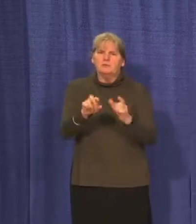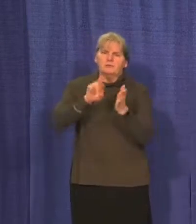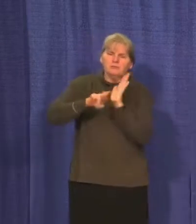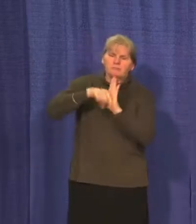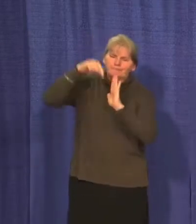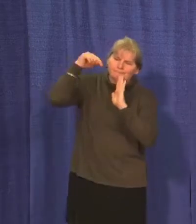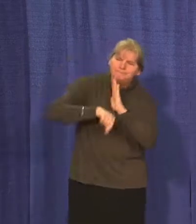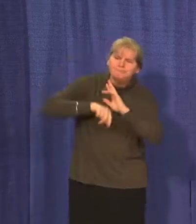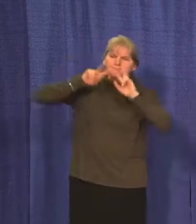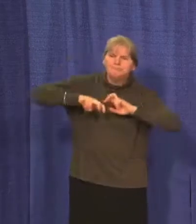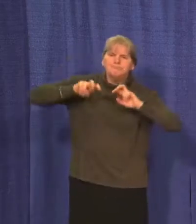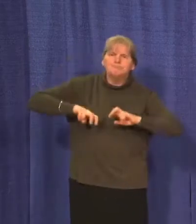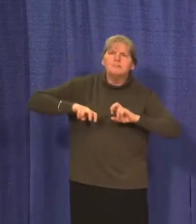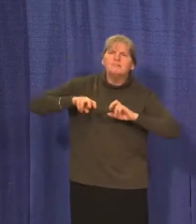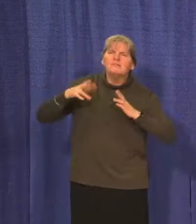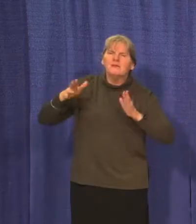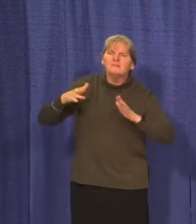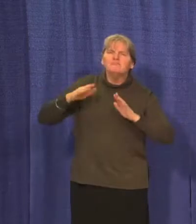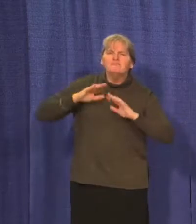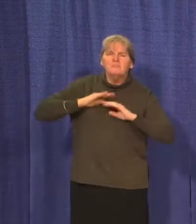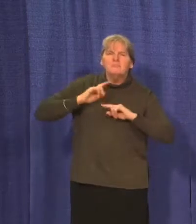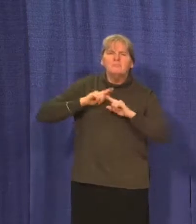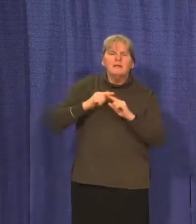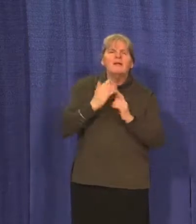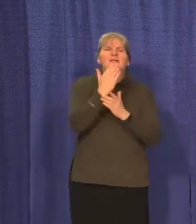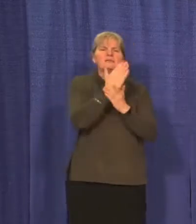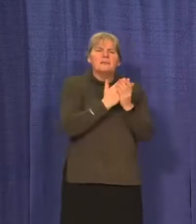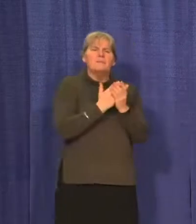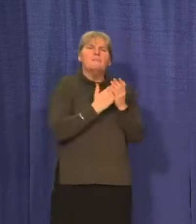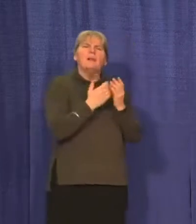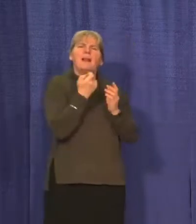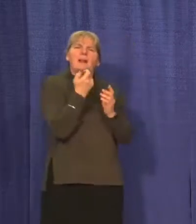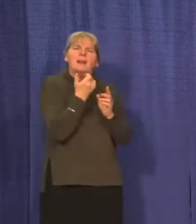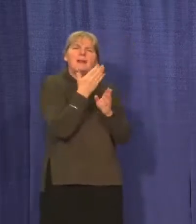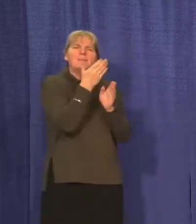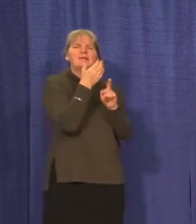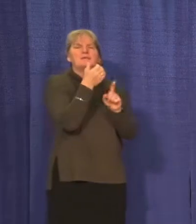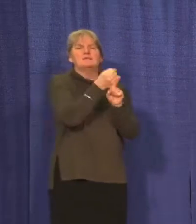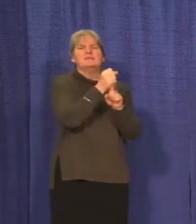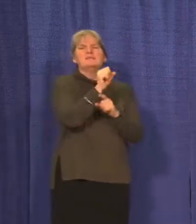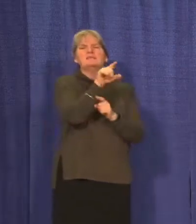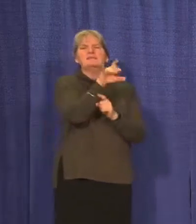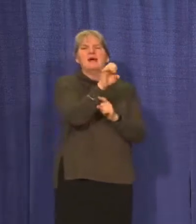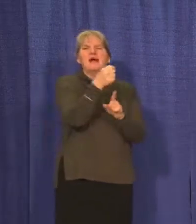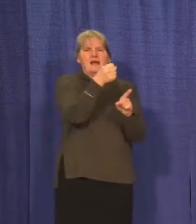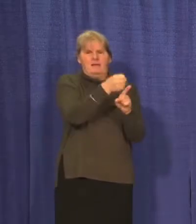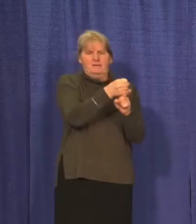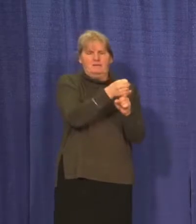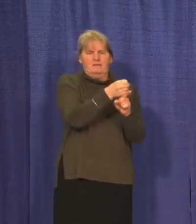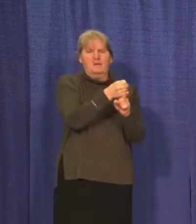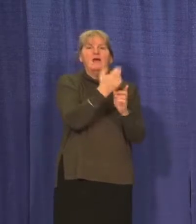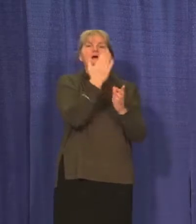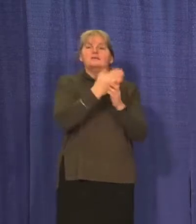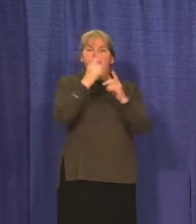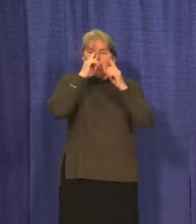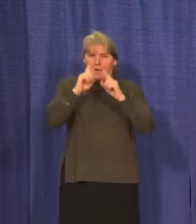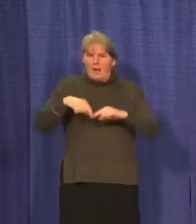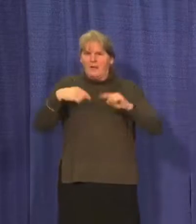clinical trials. Apart from minor local side effects, allergic reactions were